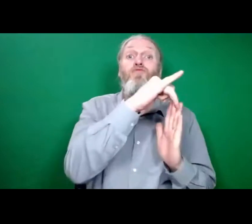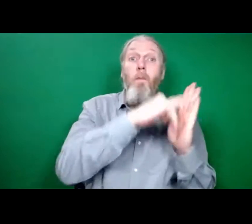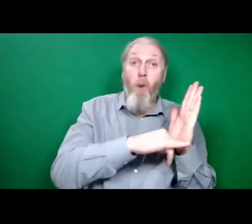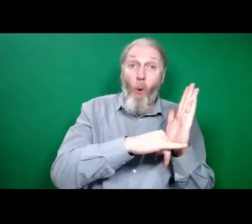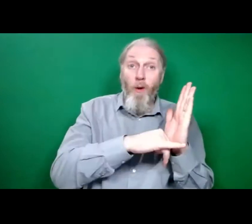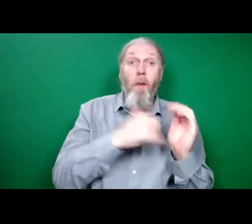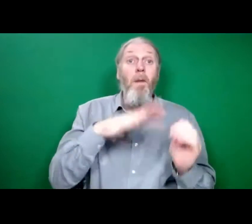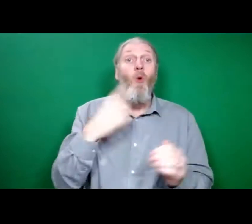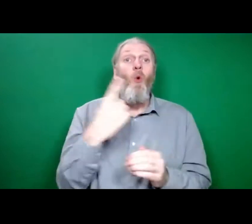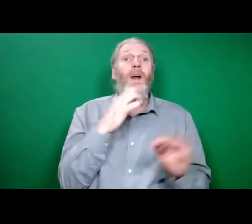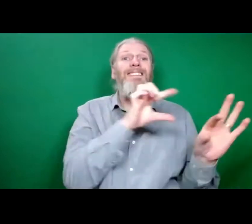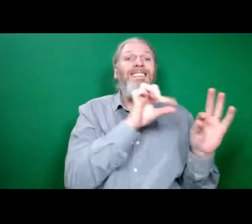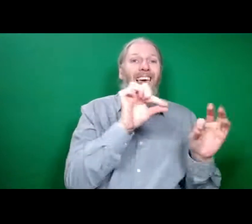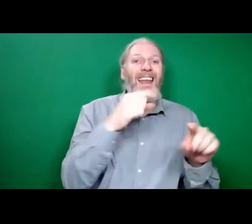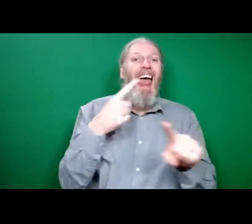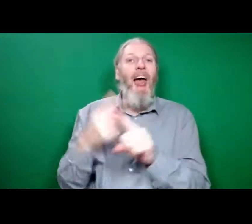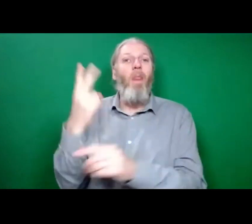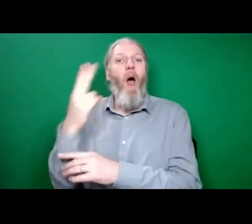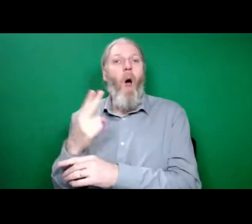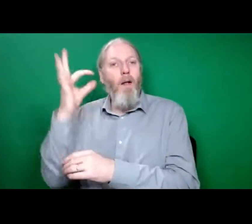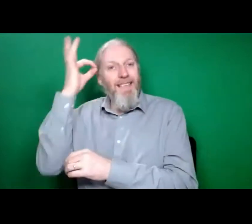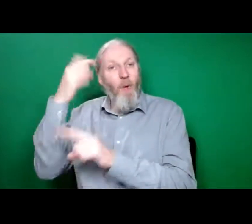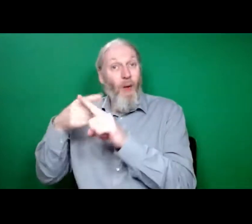can submit them via the Zoom chat feature.